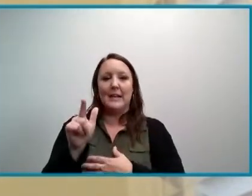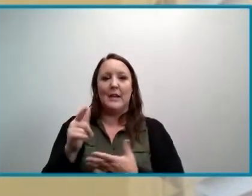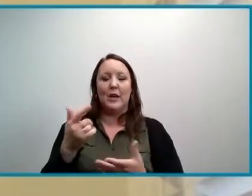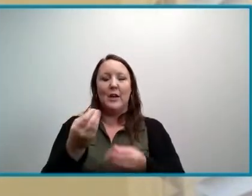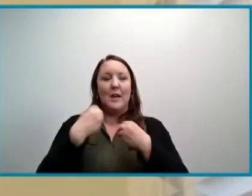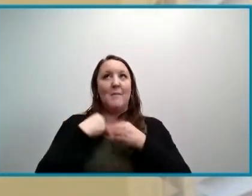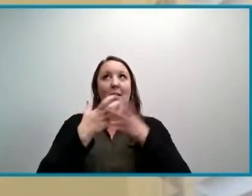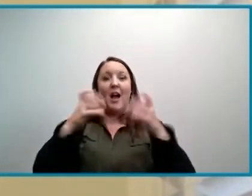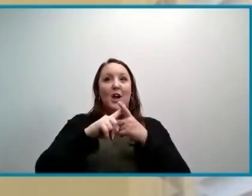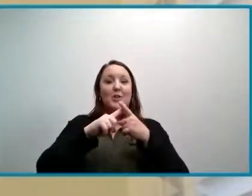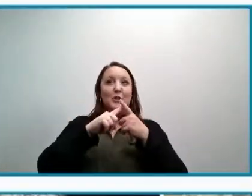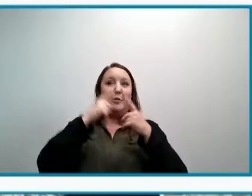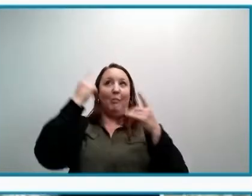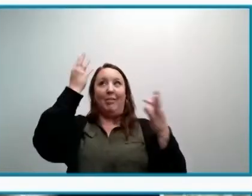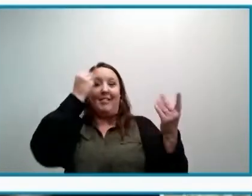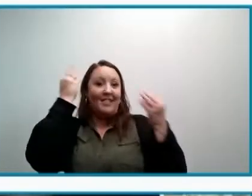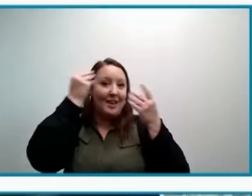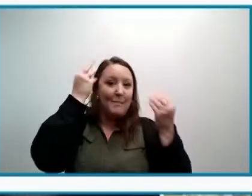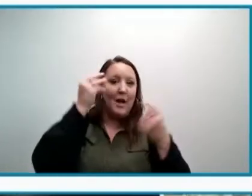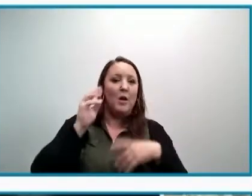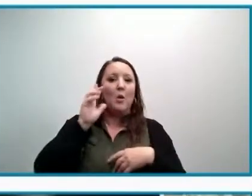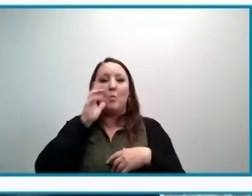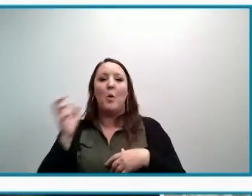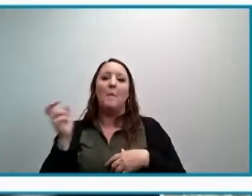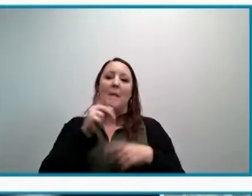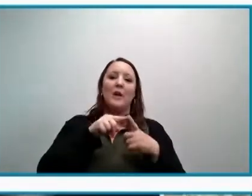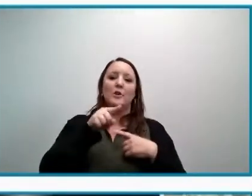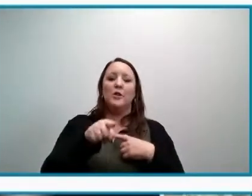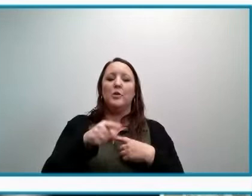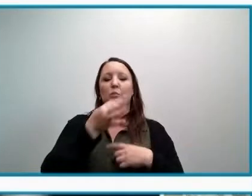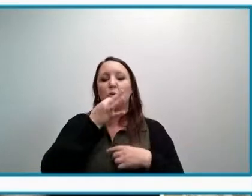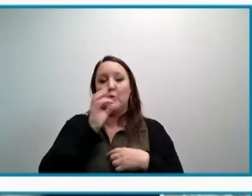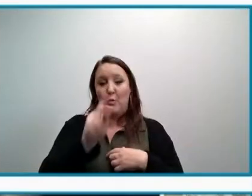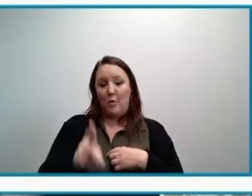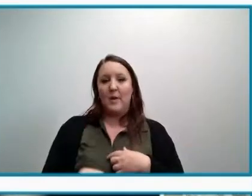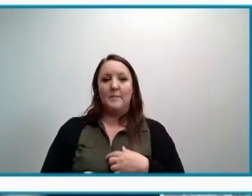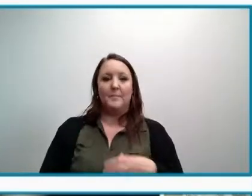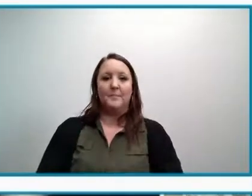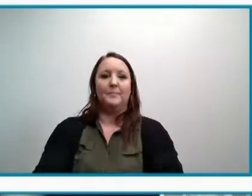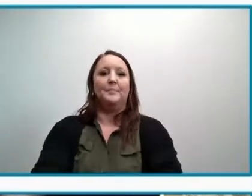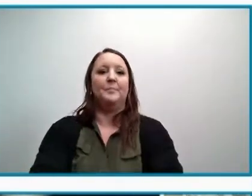and we will come back to you in a little bit as we bring everyone on. But Charlie, Sakate,